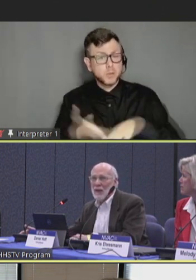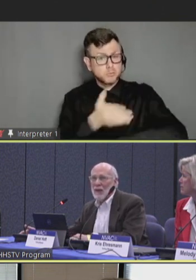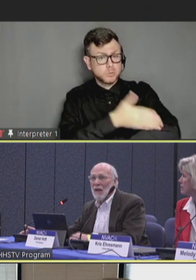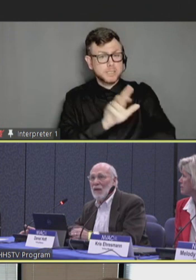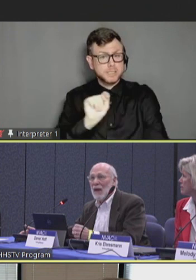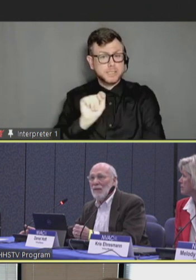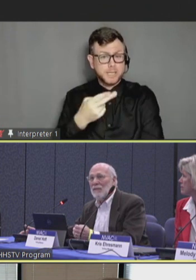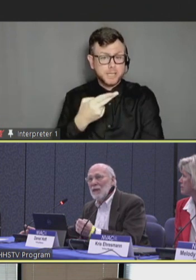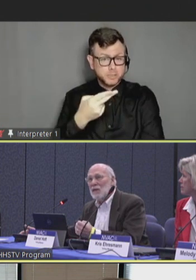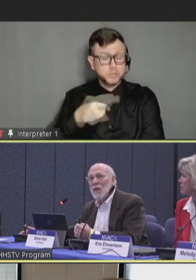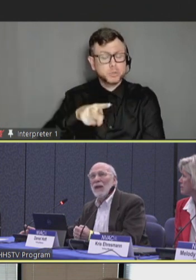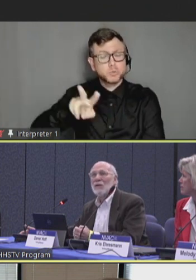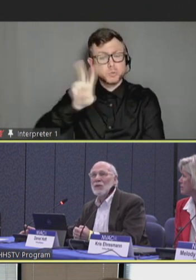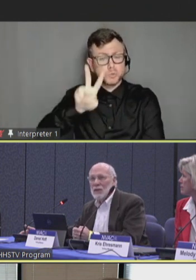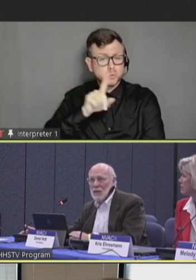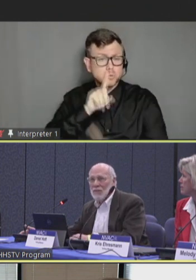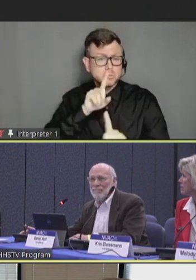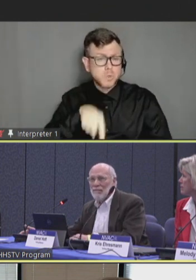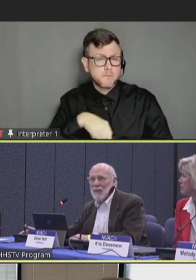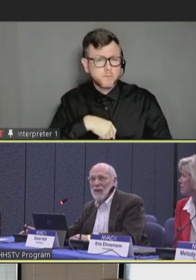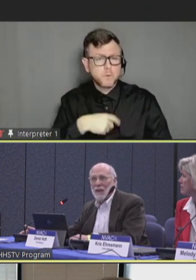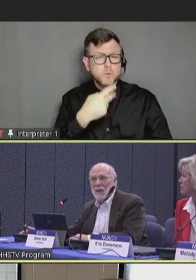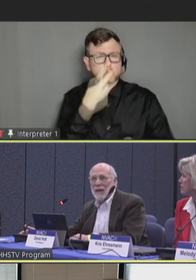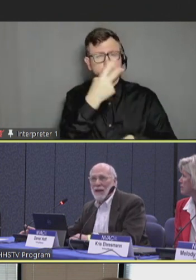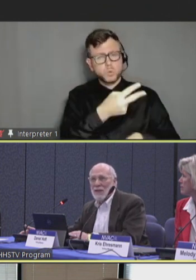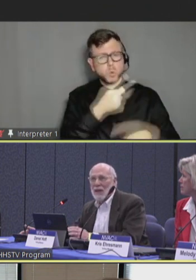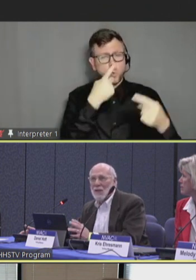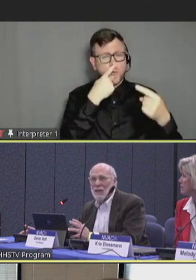of two allergens in any way?